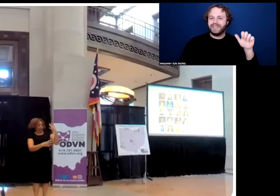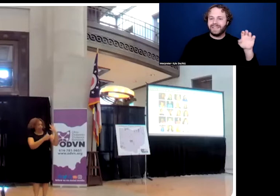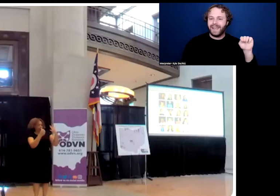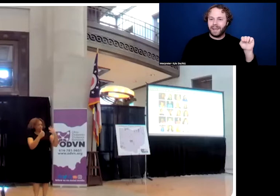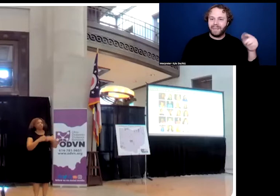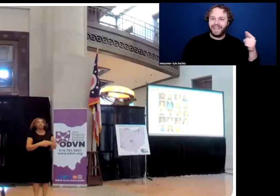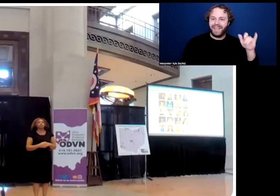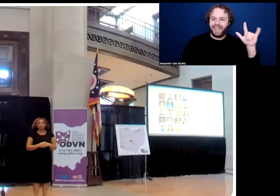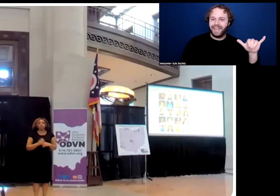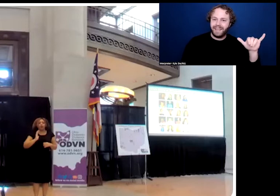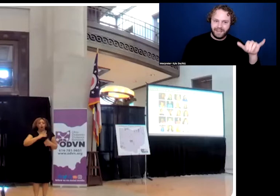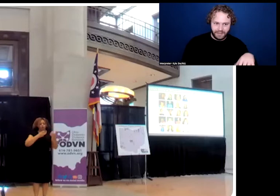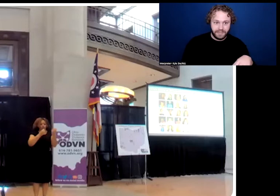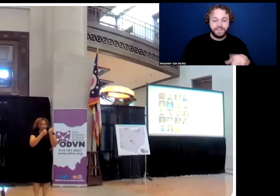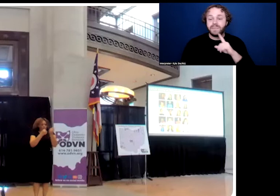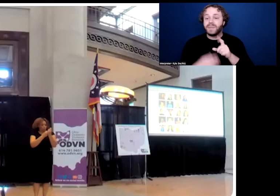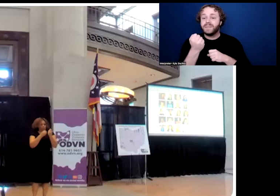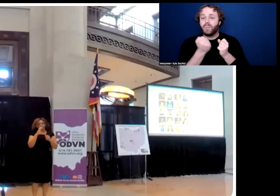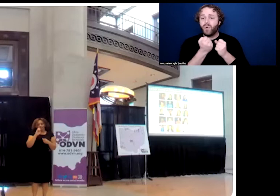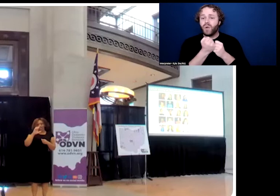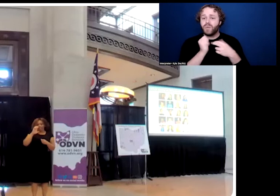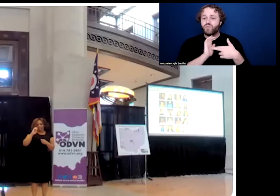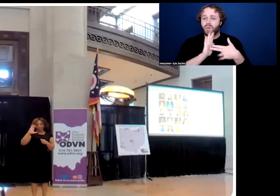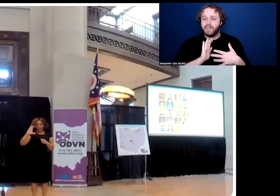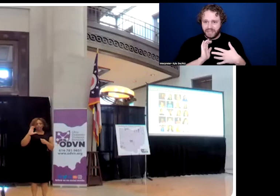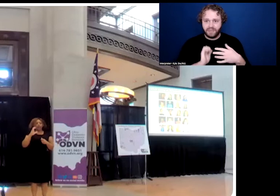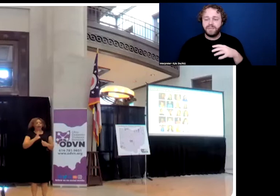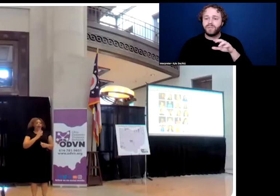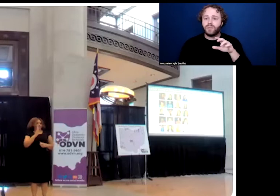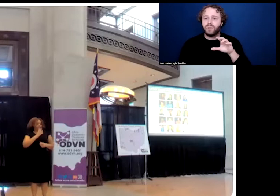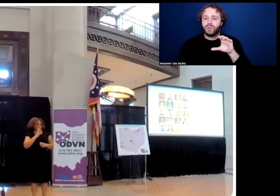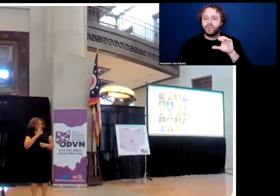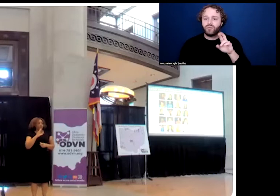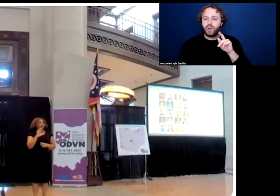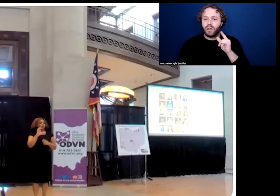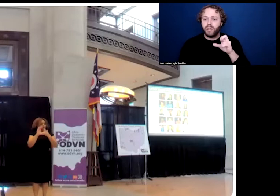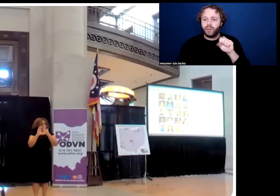And our supportive elected officials, Representative Carruthers and Senator Stephanie Kunze.